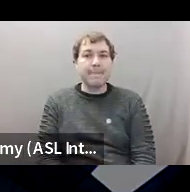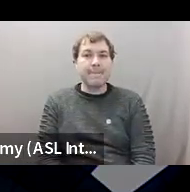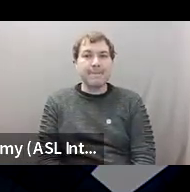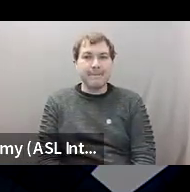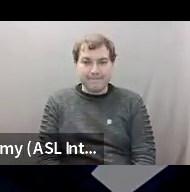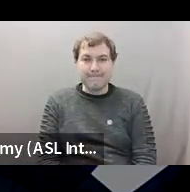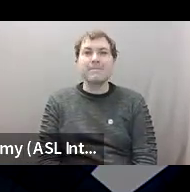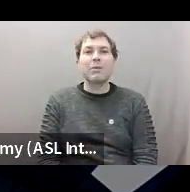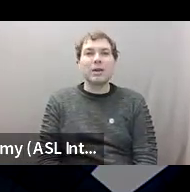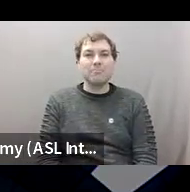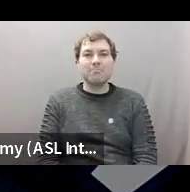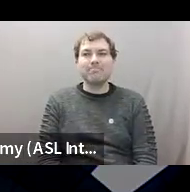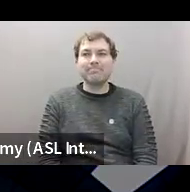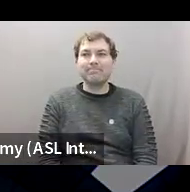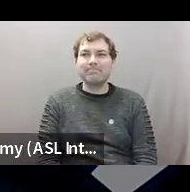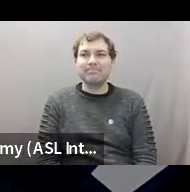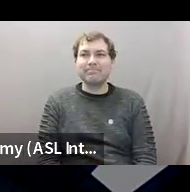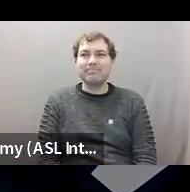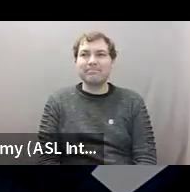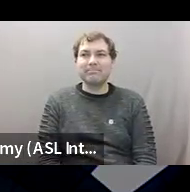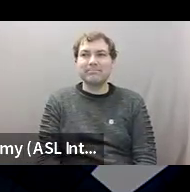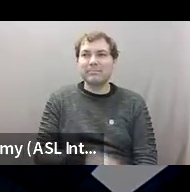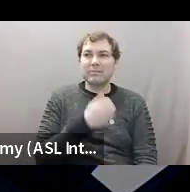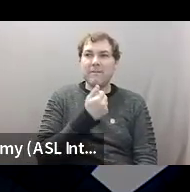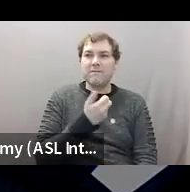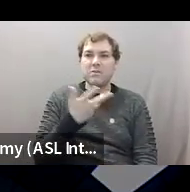Linda Pogue: Right. Linda Pogue: There's a couple of